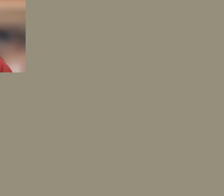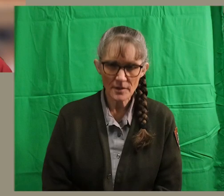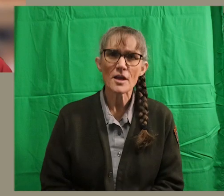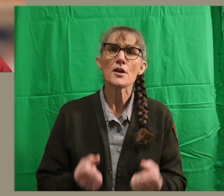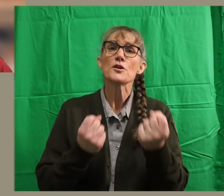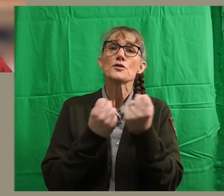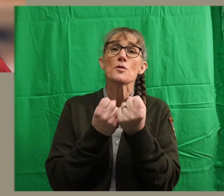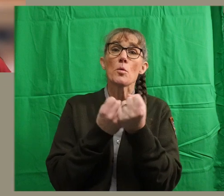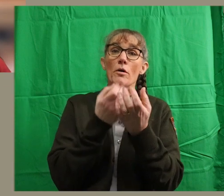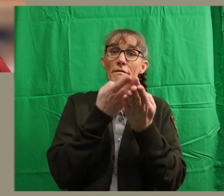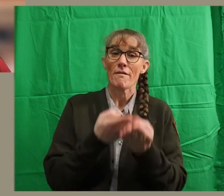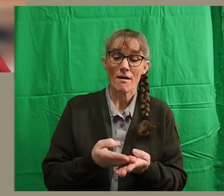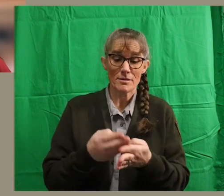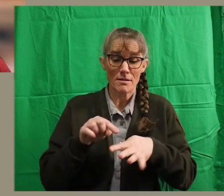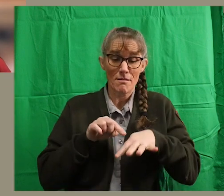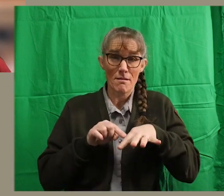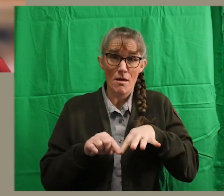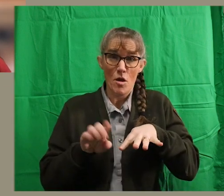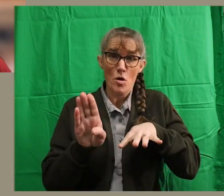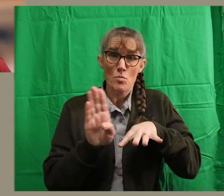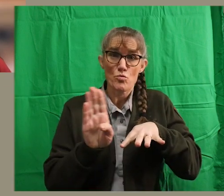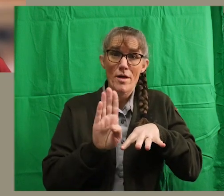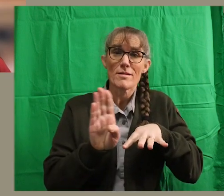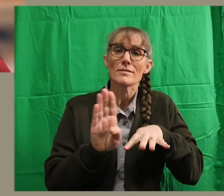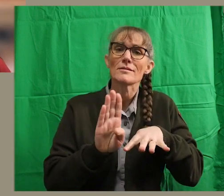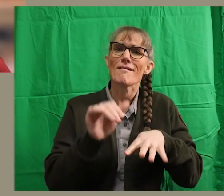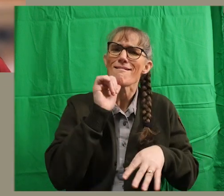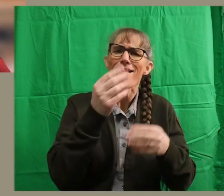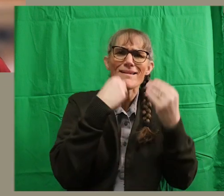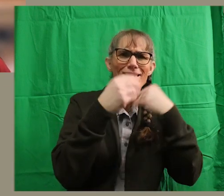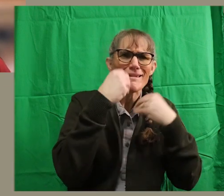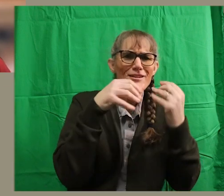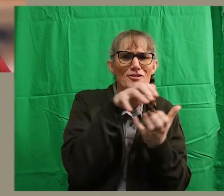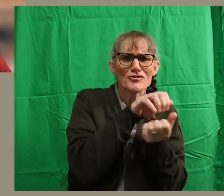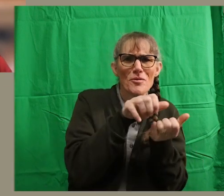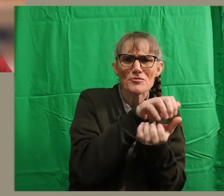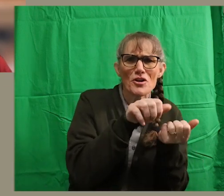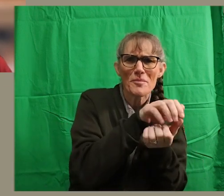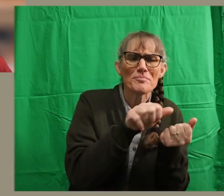And to support the idea that these Stenomyline camels were not grazers